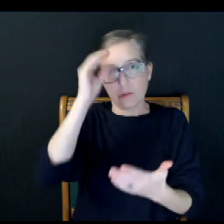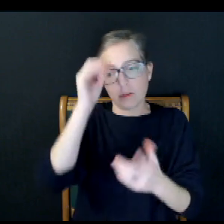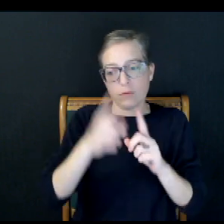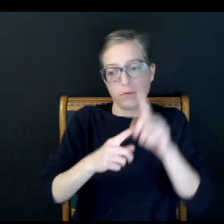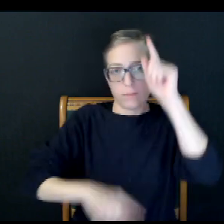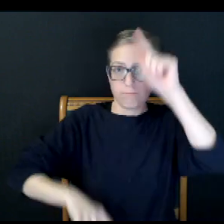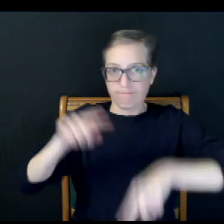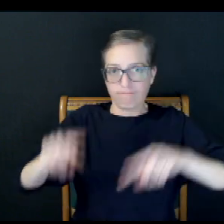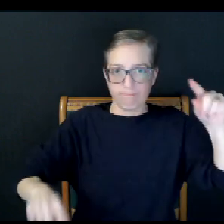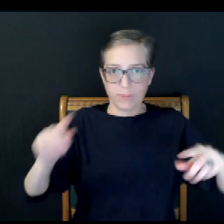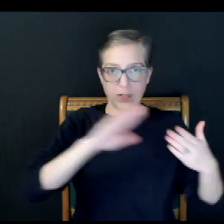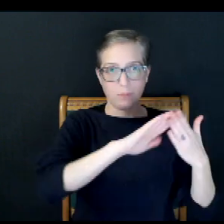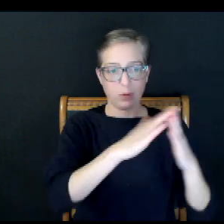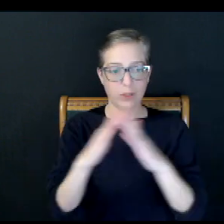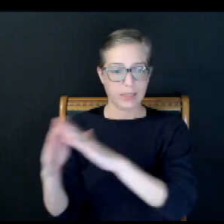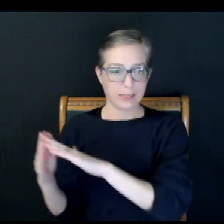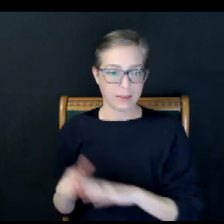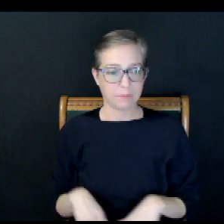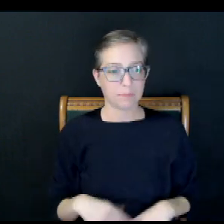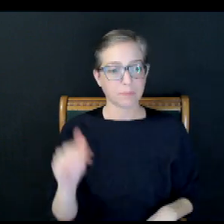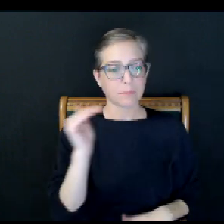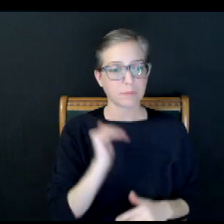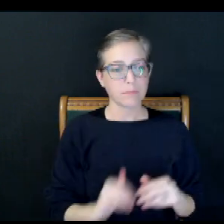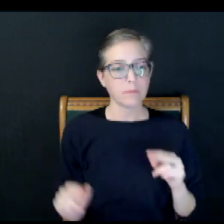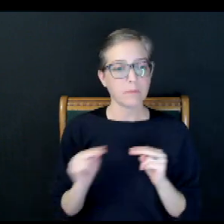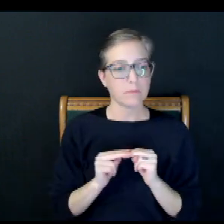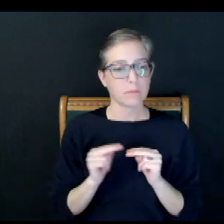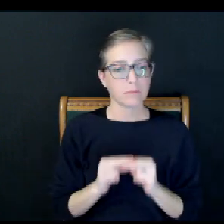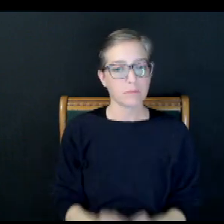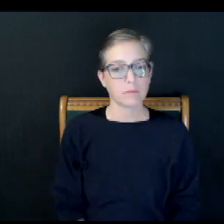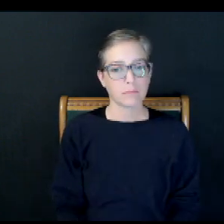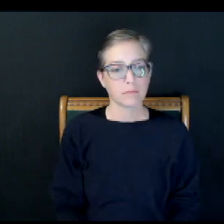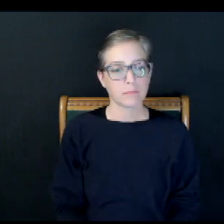Next slide, what did we learn